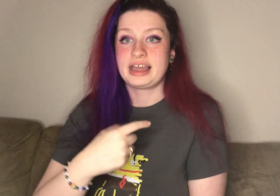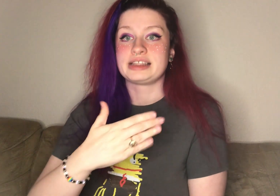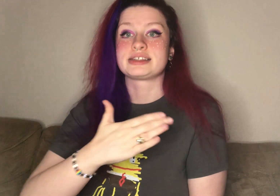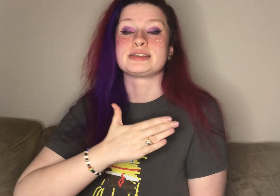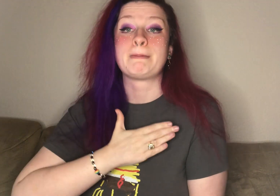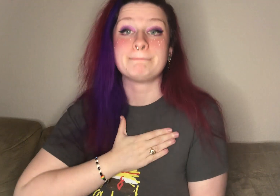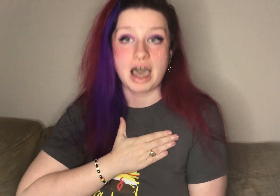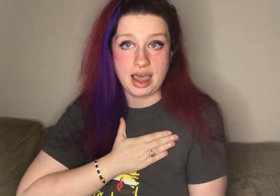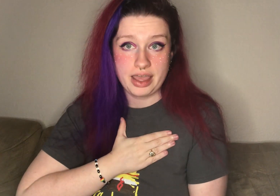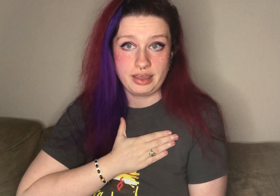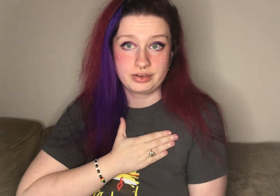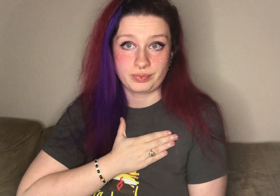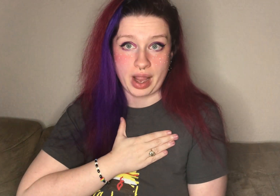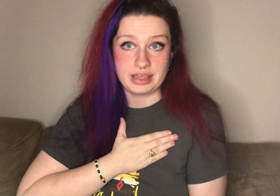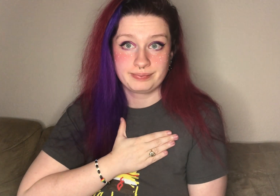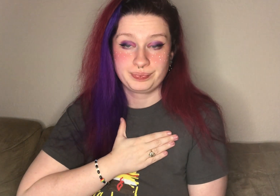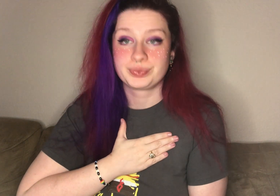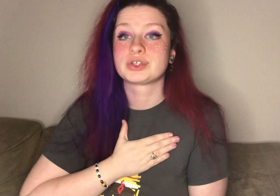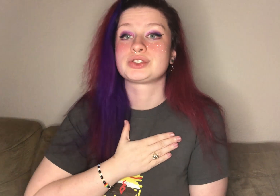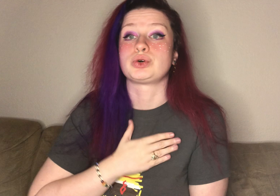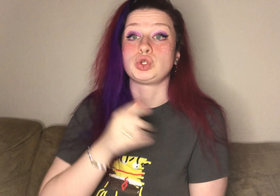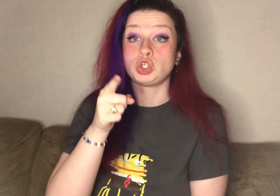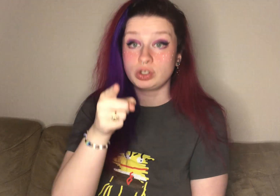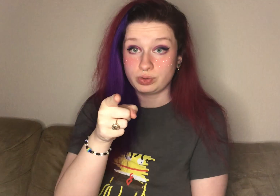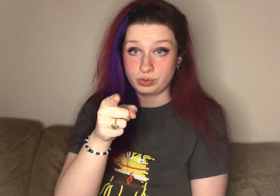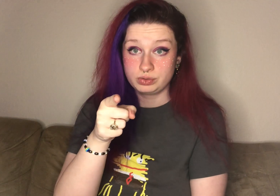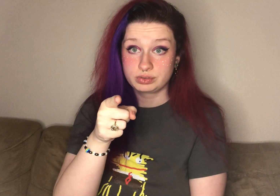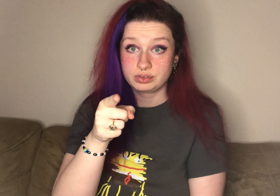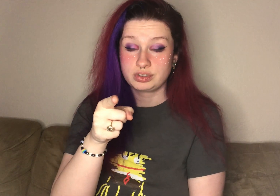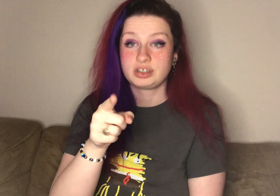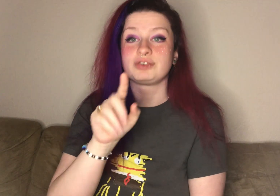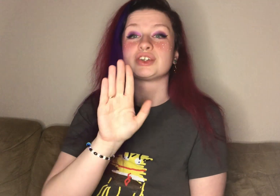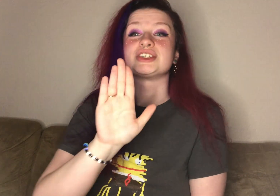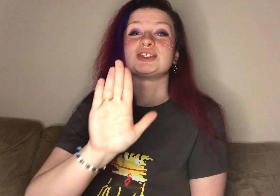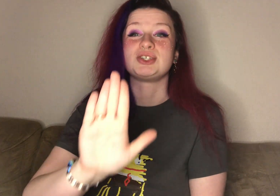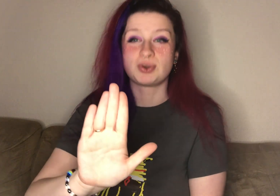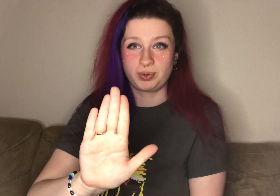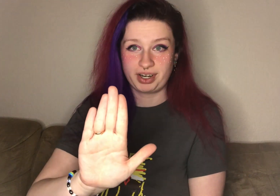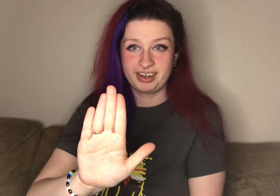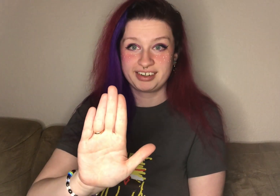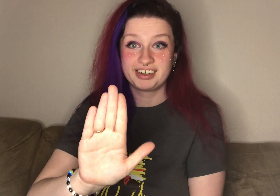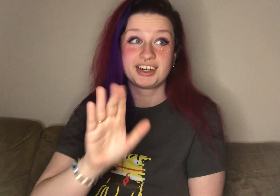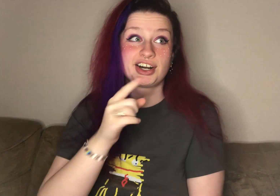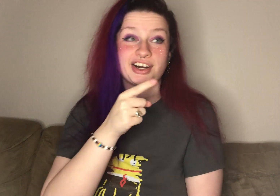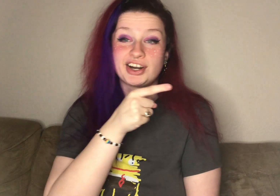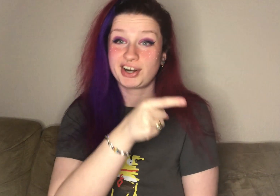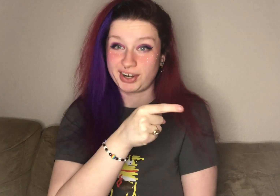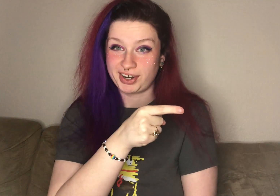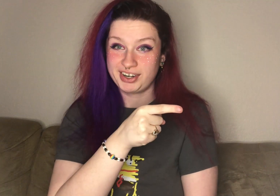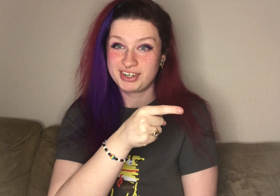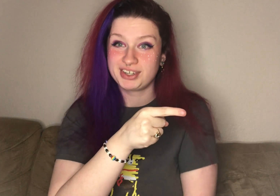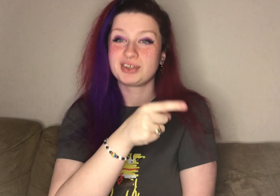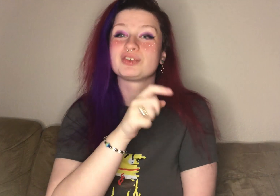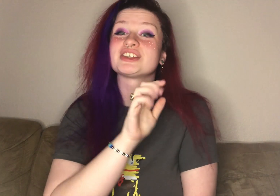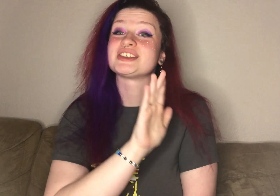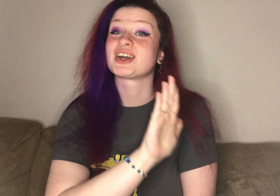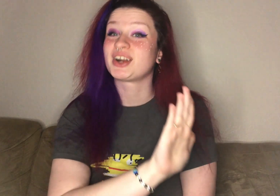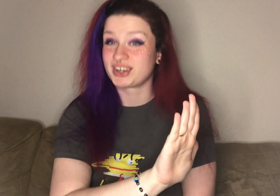and this is my right so you versus your her versus hers